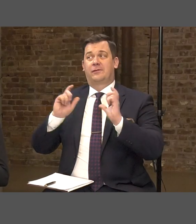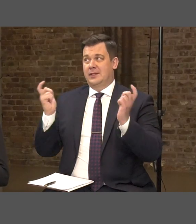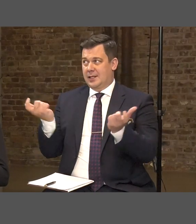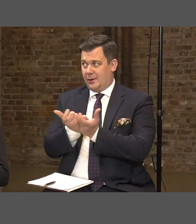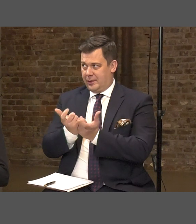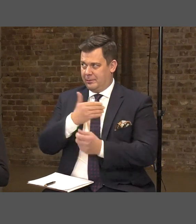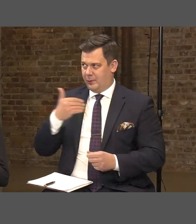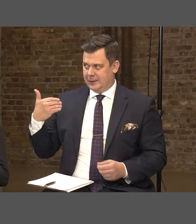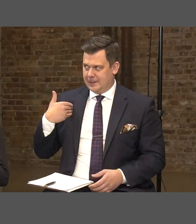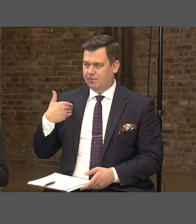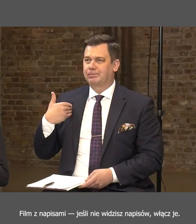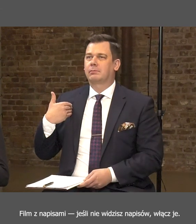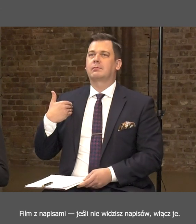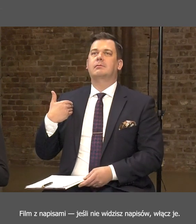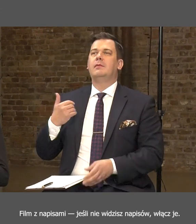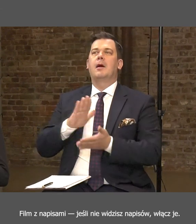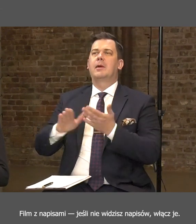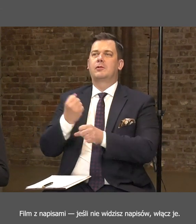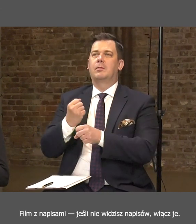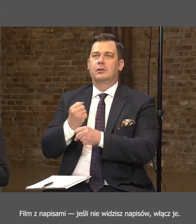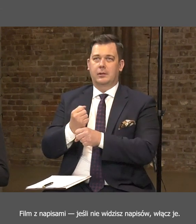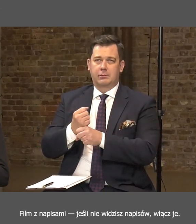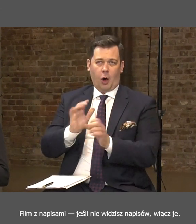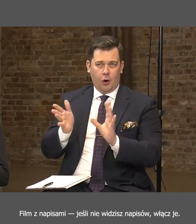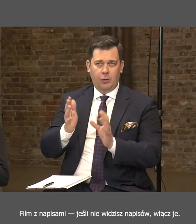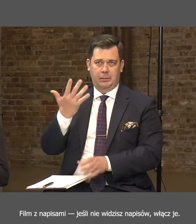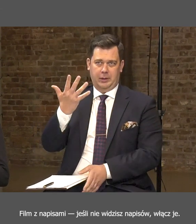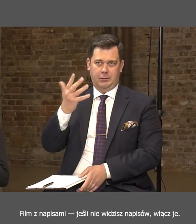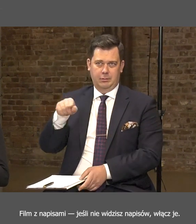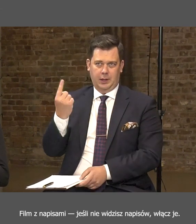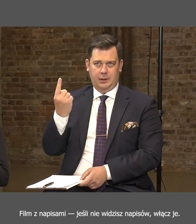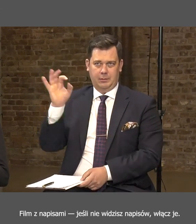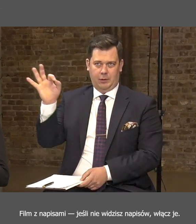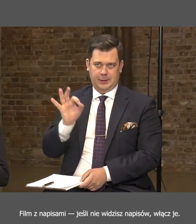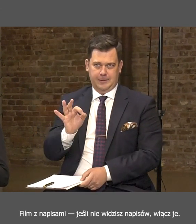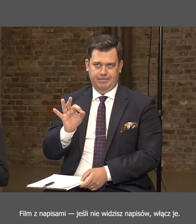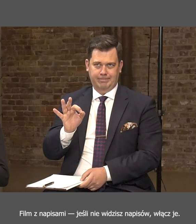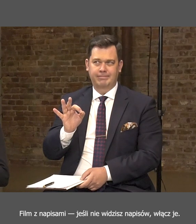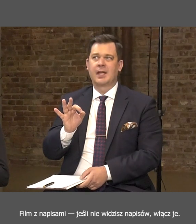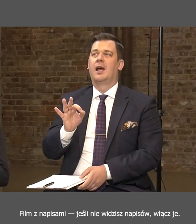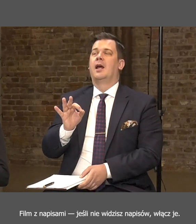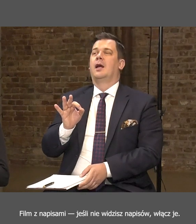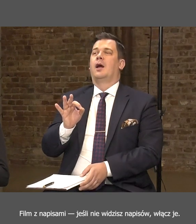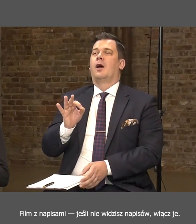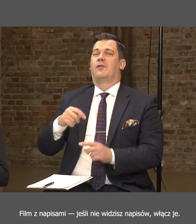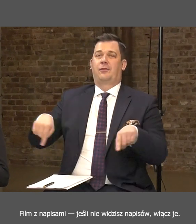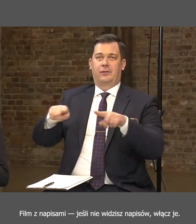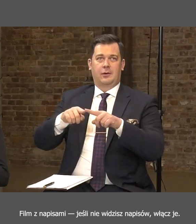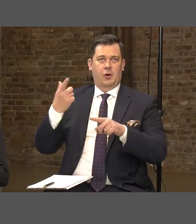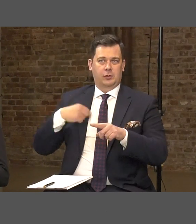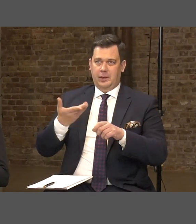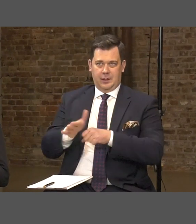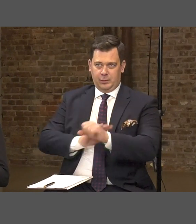[Tomasz]: In the whole of Poland unemployment is around 5.1%,